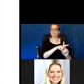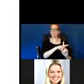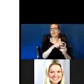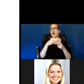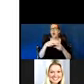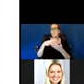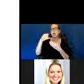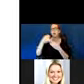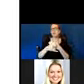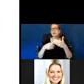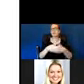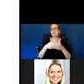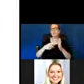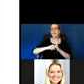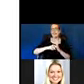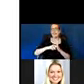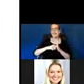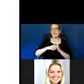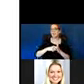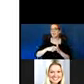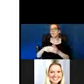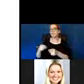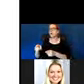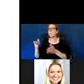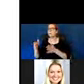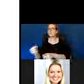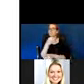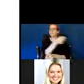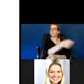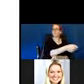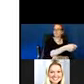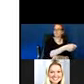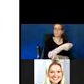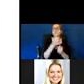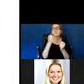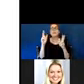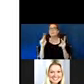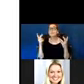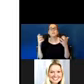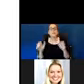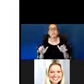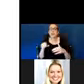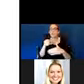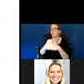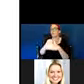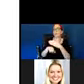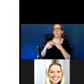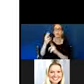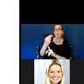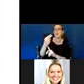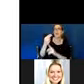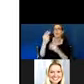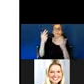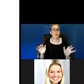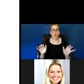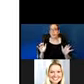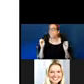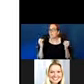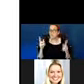But also recognize that not everyone wanted to go into the hotel system. So we helped support them being in isolation